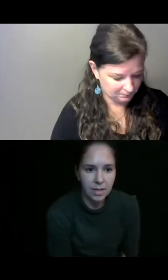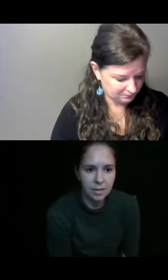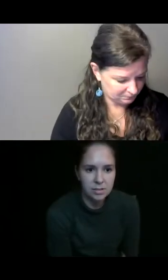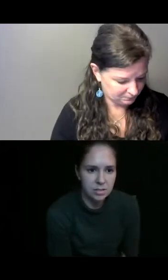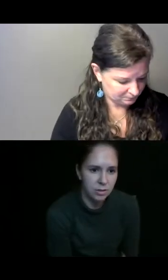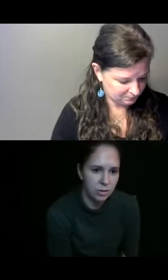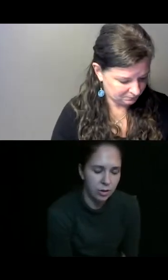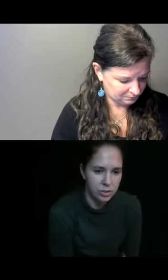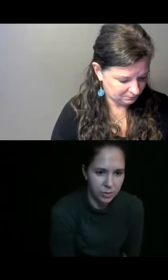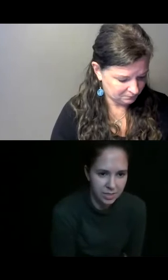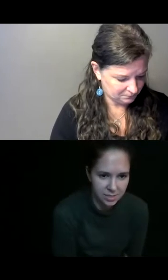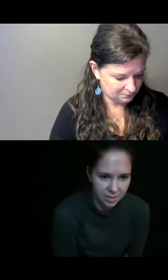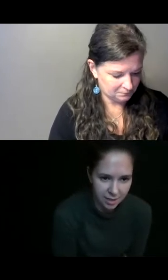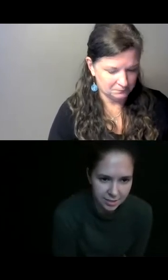and, you know, you can also read this slide.